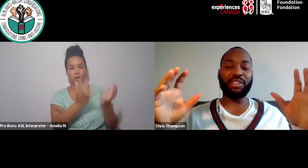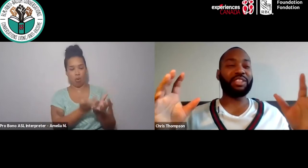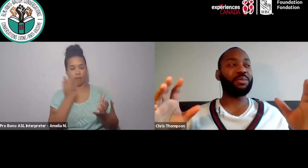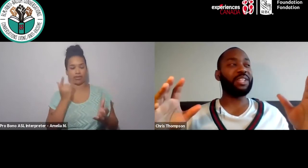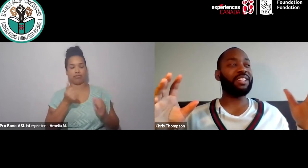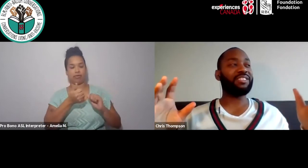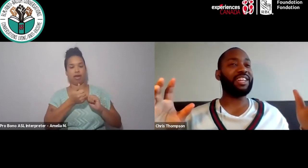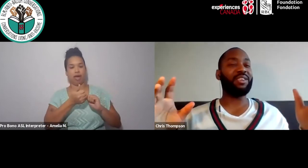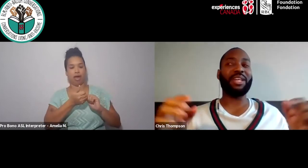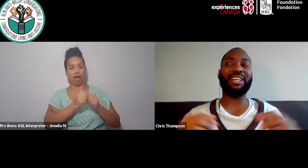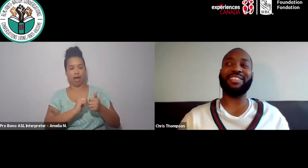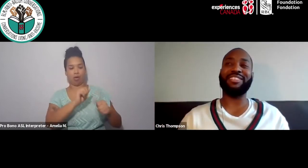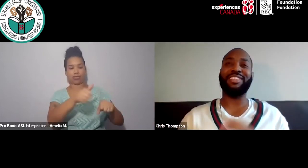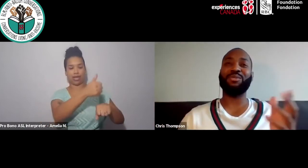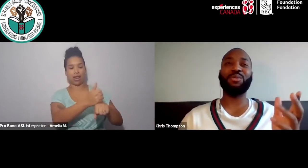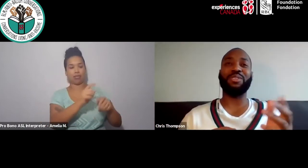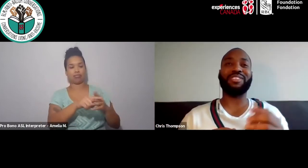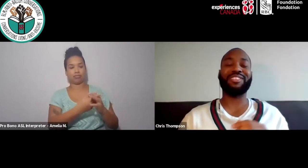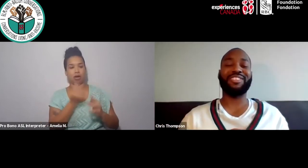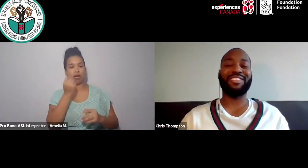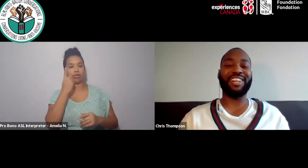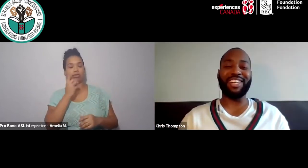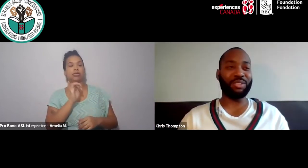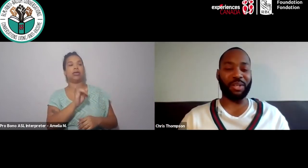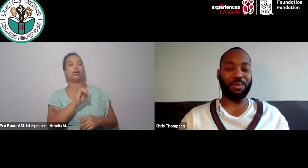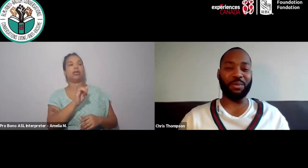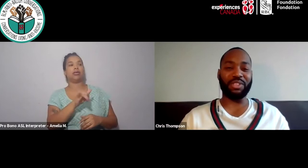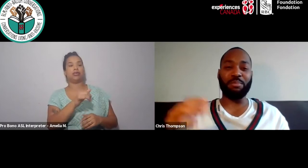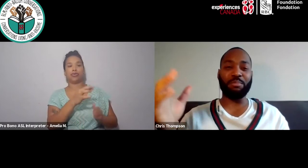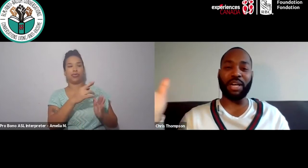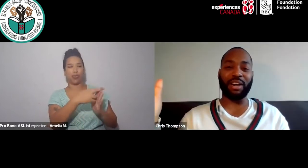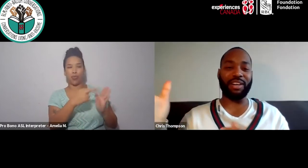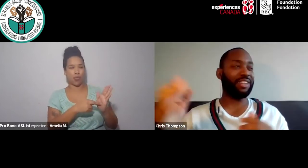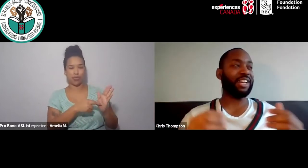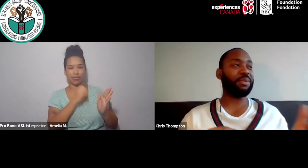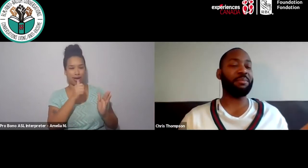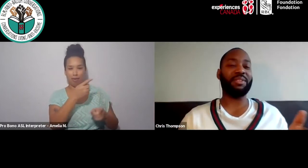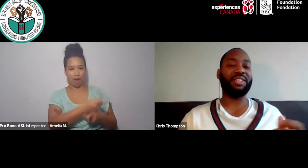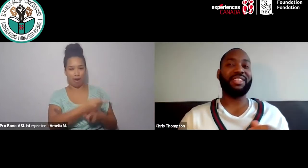You start to really understand, oh my gosh, these rules are not the right rules They are bar lot of people.